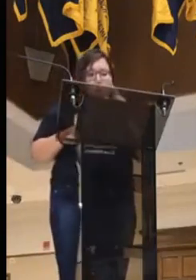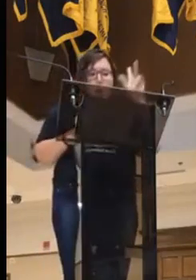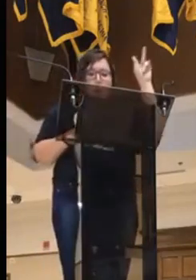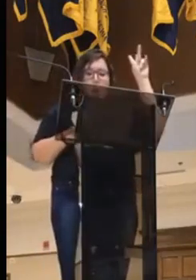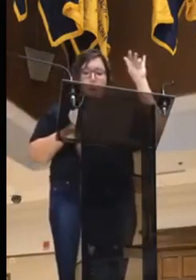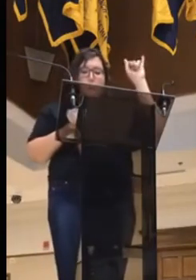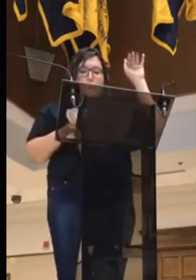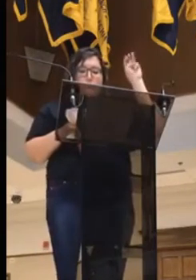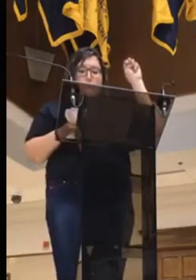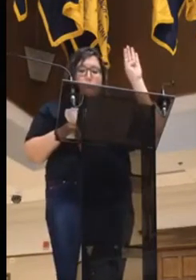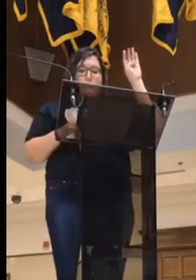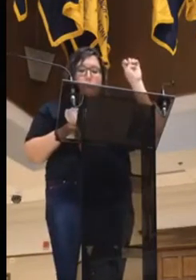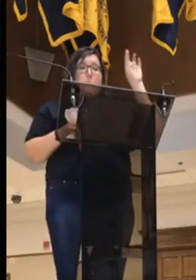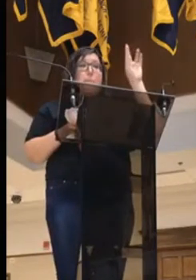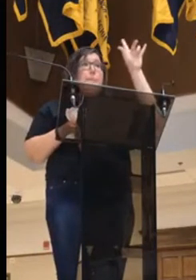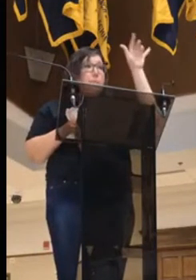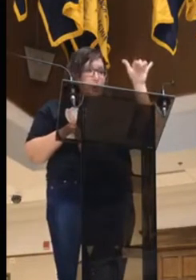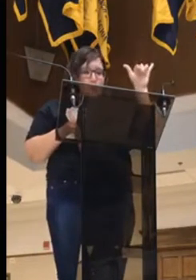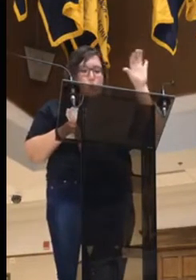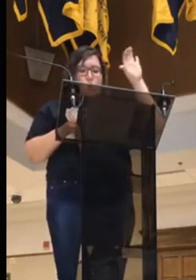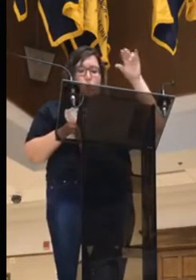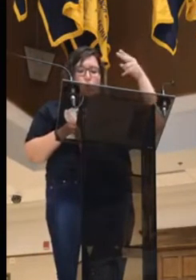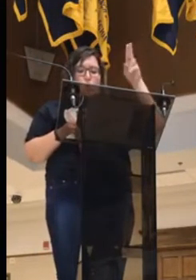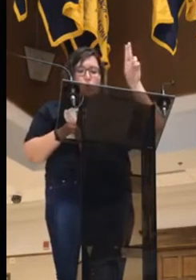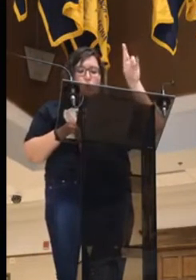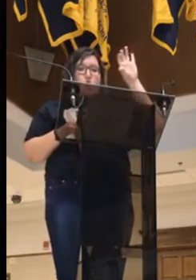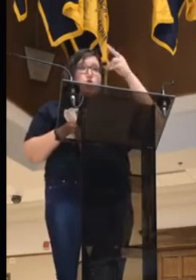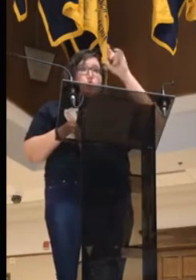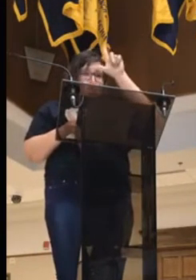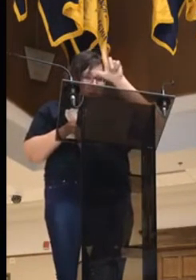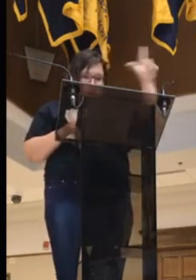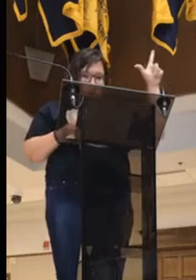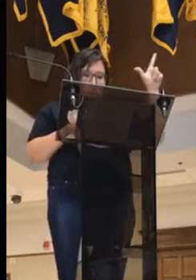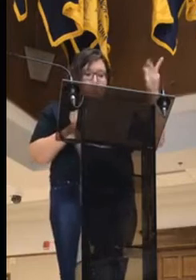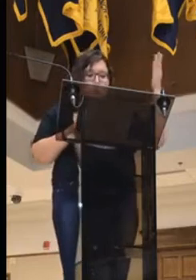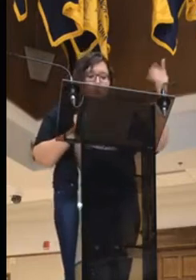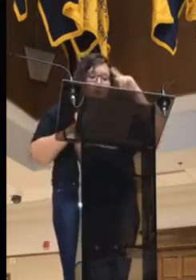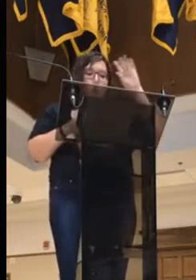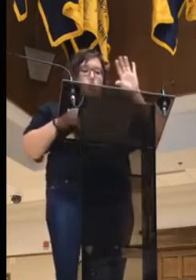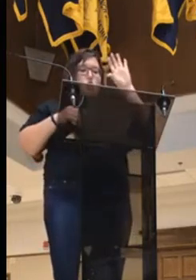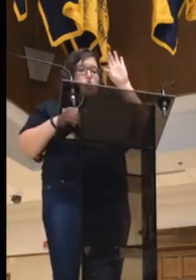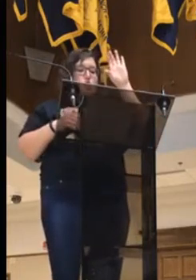The next presenter is Kimberly Churchill and Todd